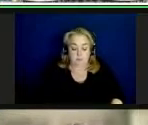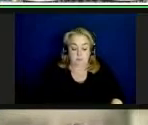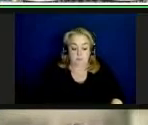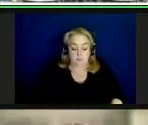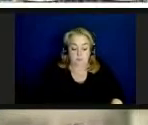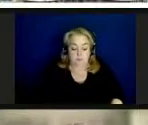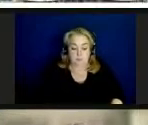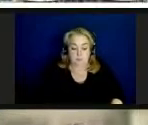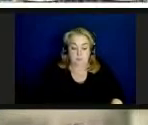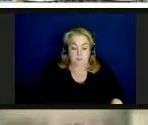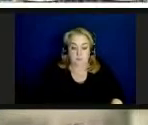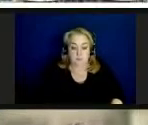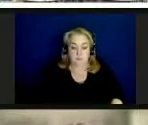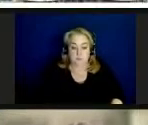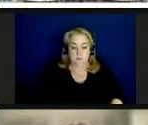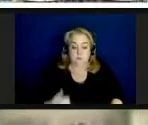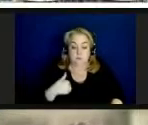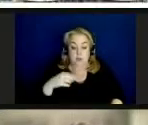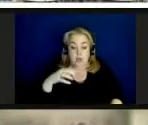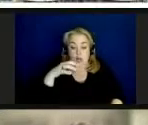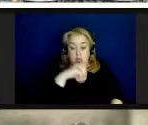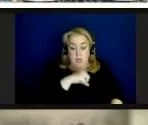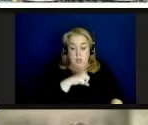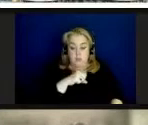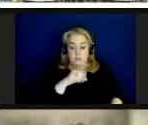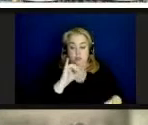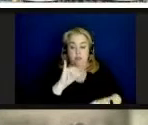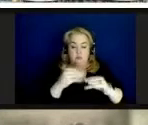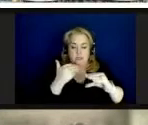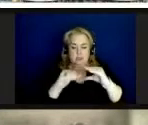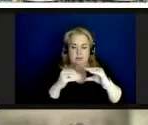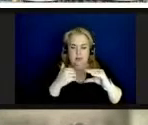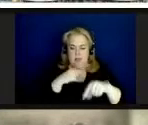BASIS.